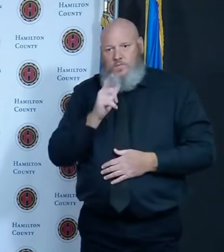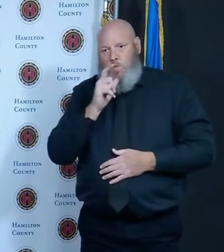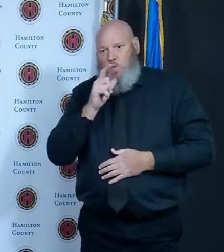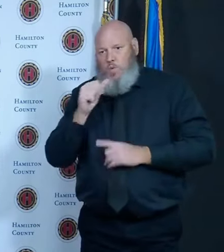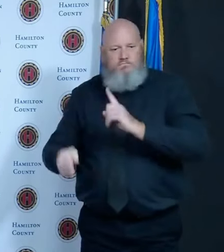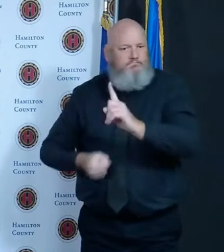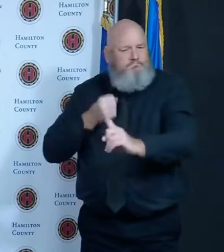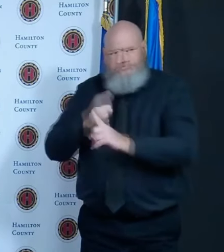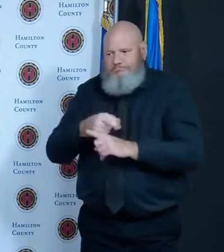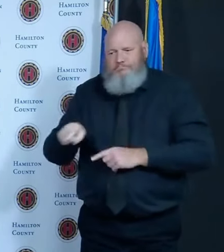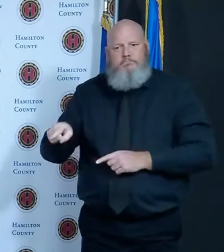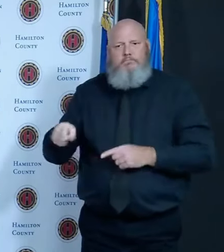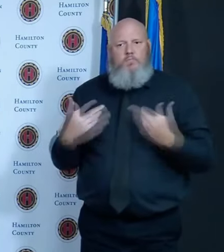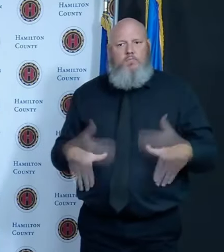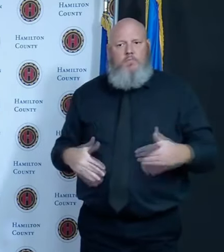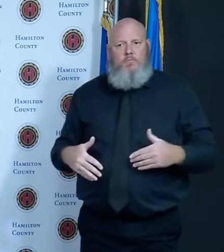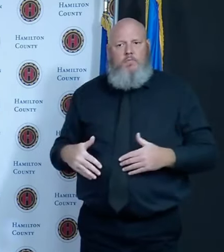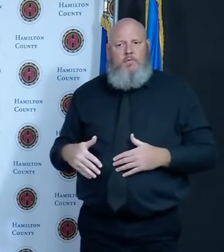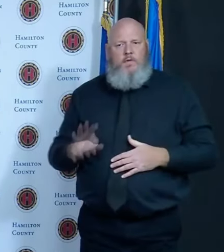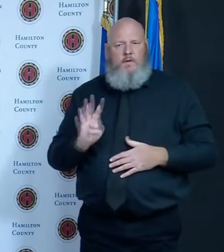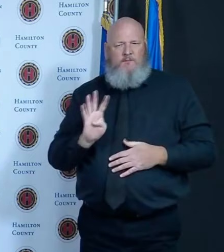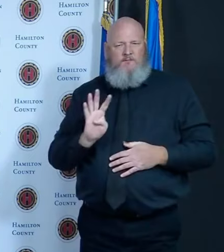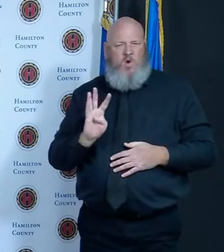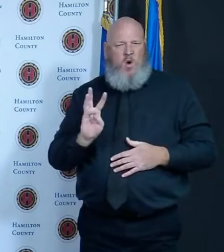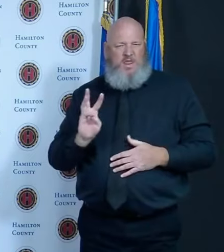about forty six thousand of those businesses who are most directly